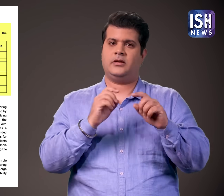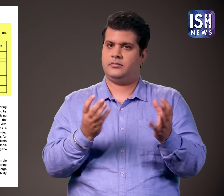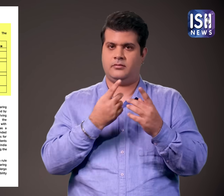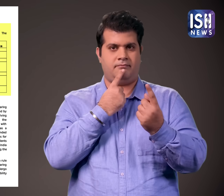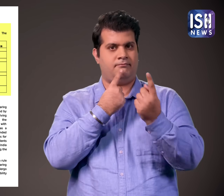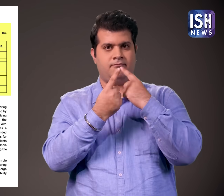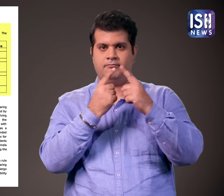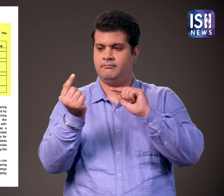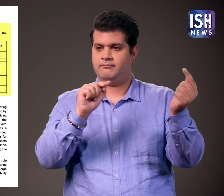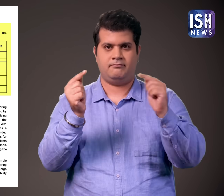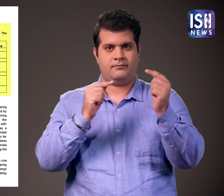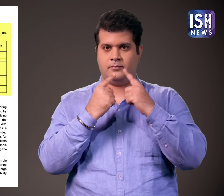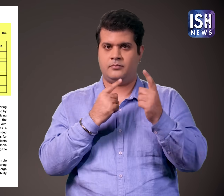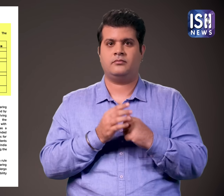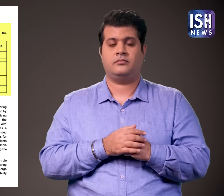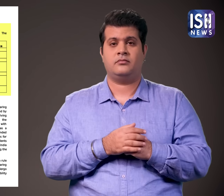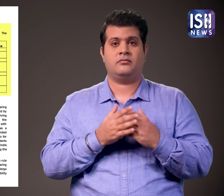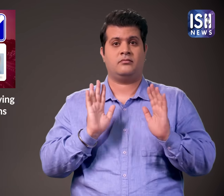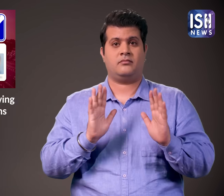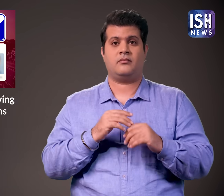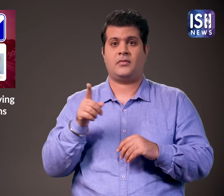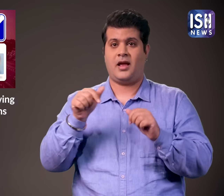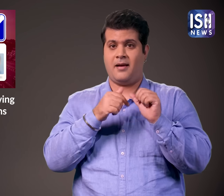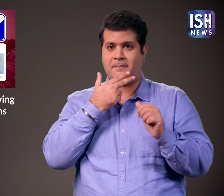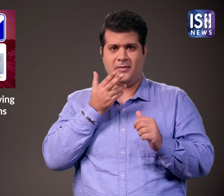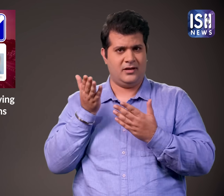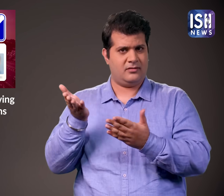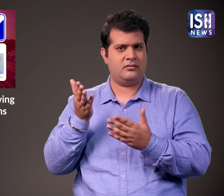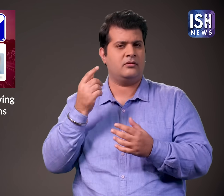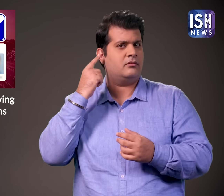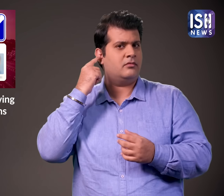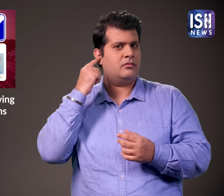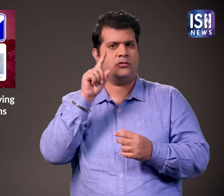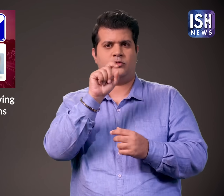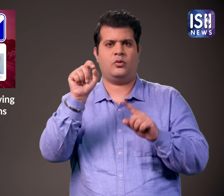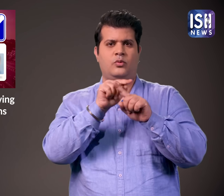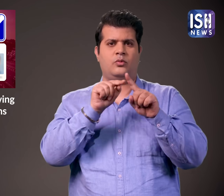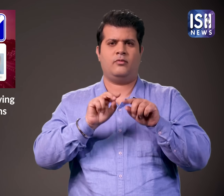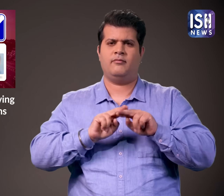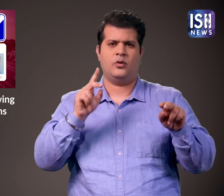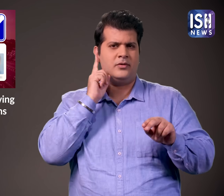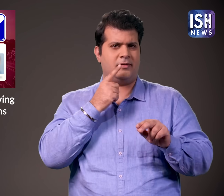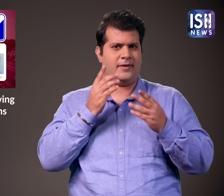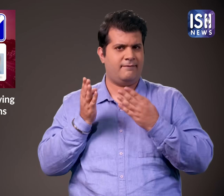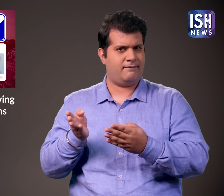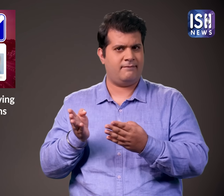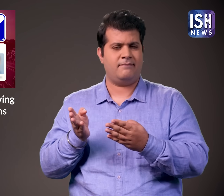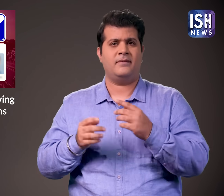The proceedings were initiated. Aman Saxena has 100% hearing impairment,